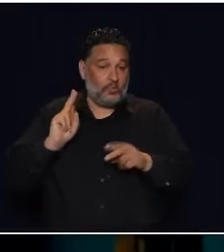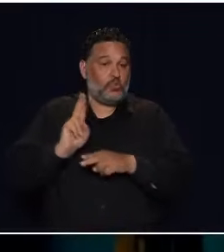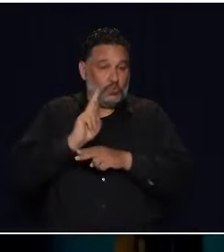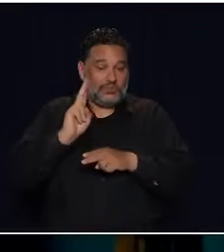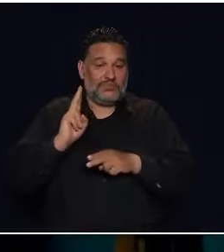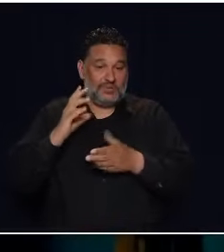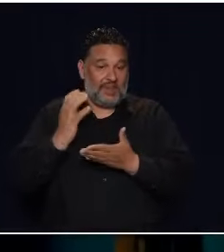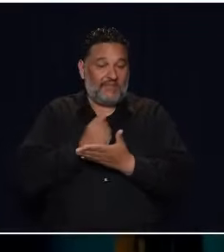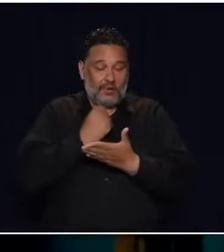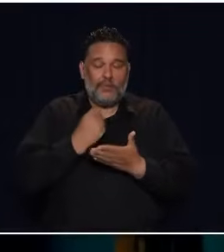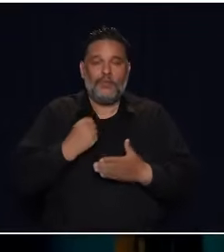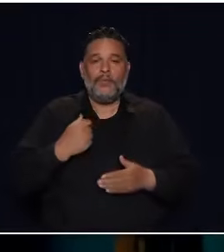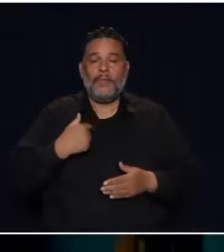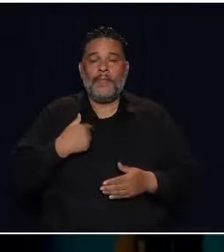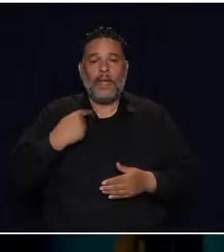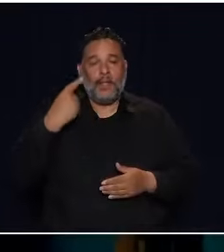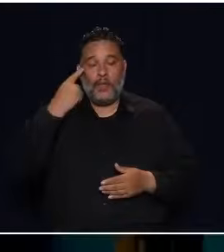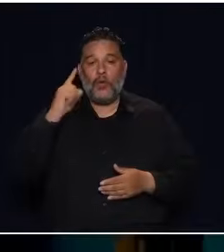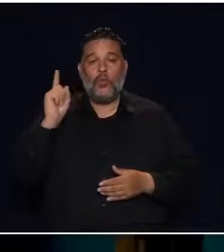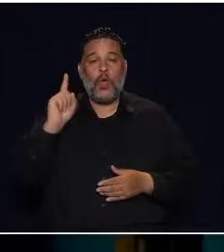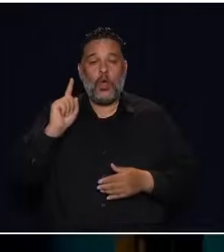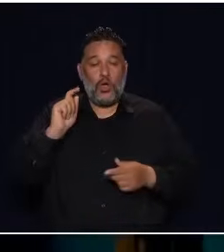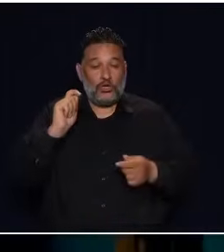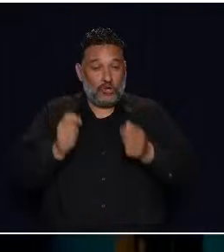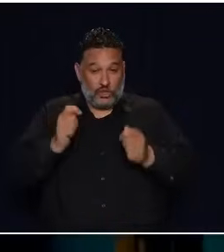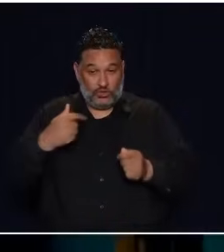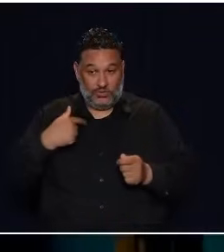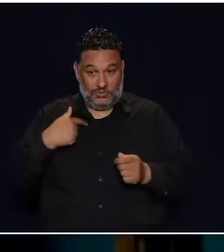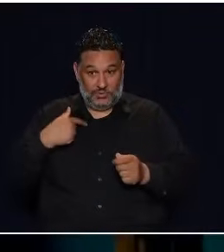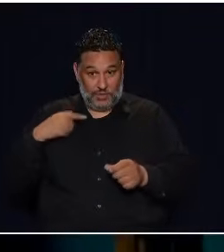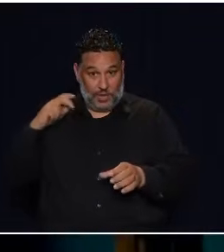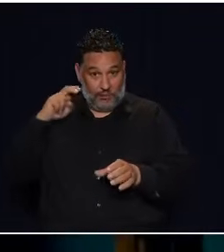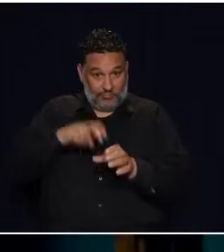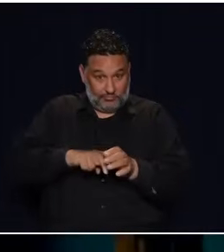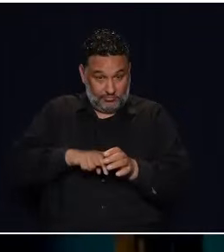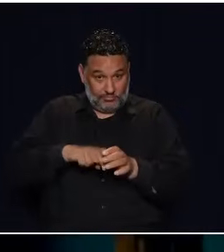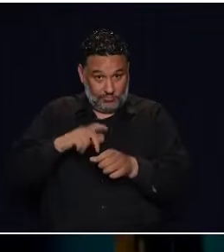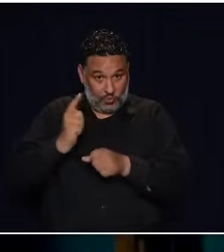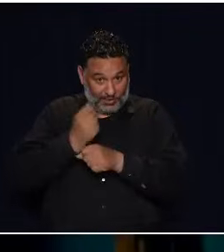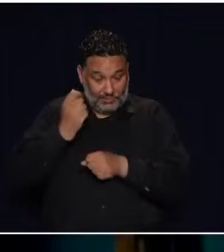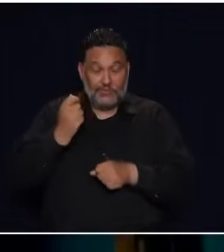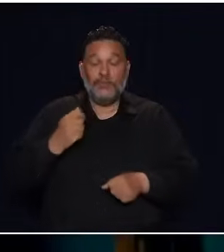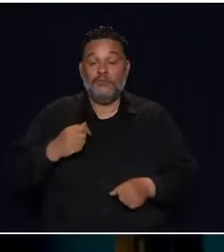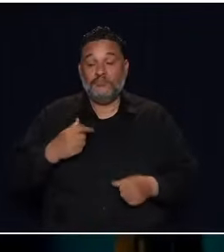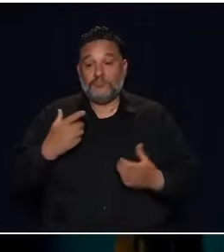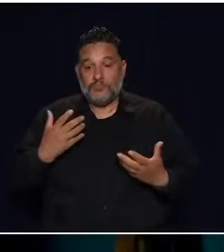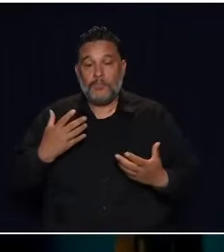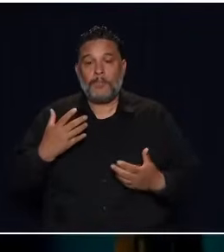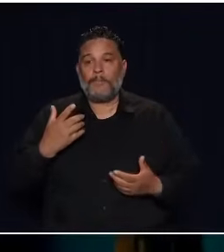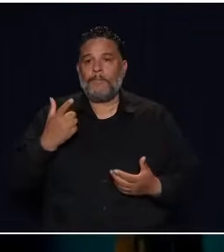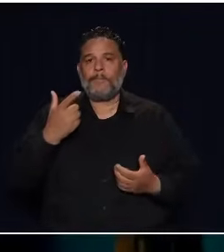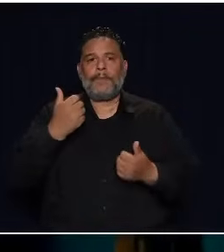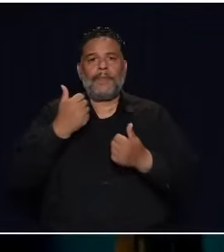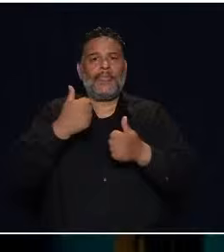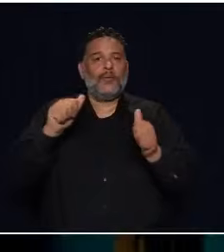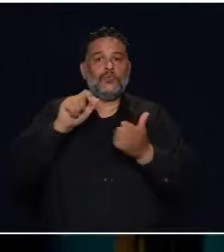AFS OFFICE? OPEN ENROLLMENT IS SOMETHING A LOT OF ARIZONANS TAKE